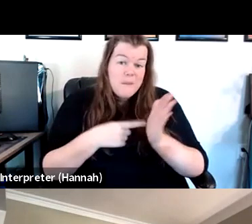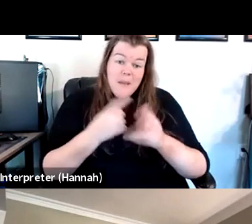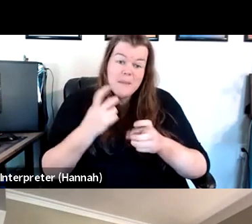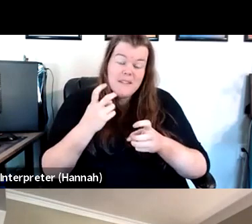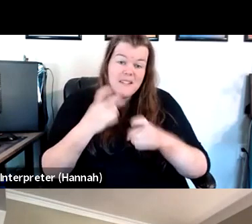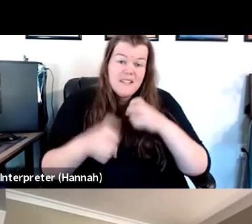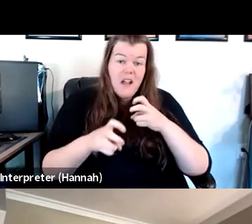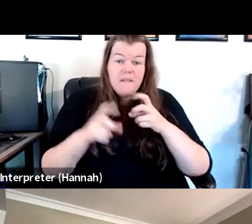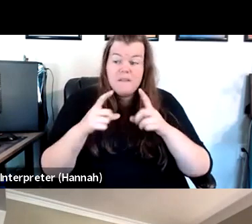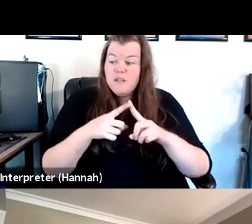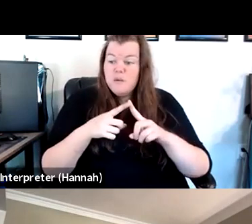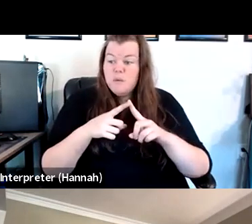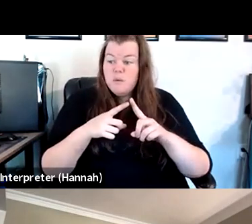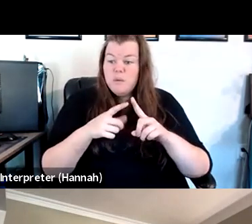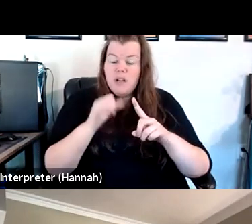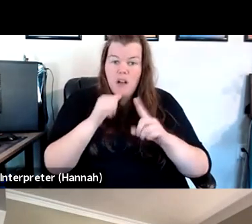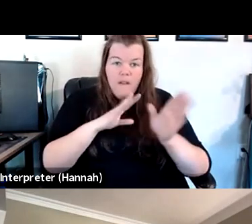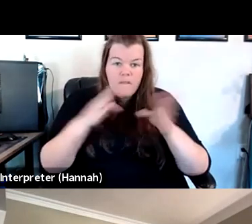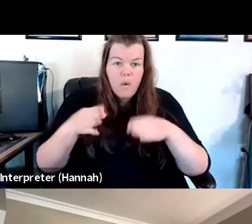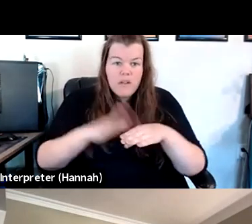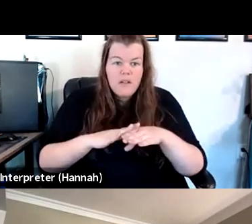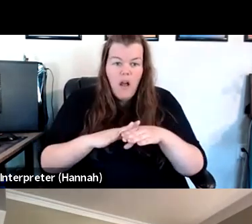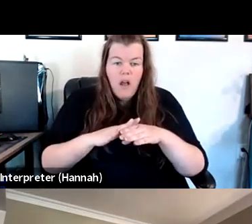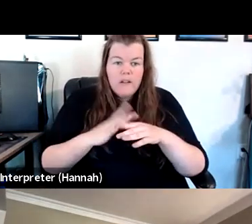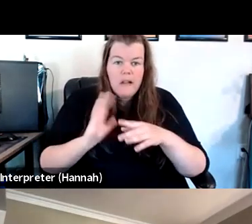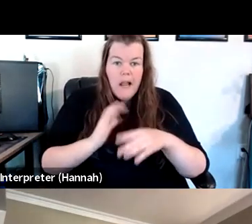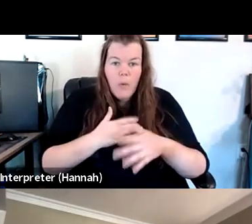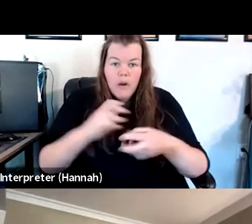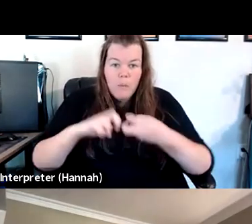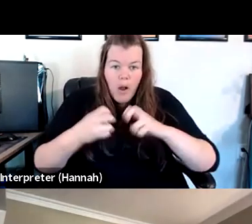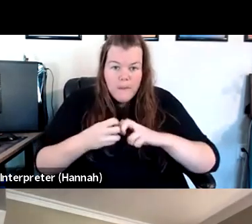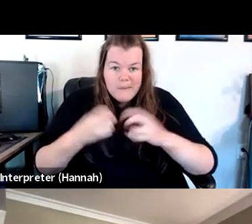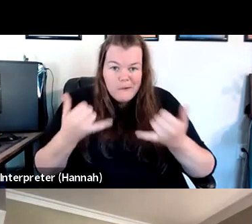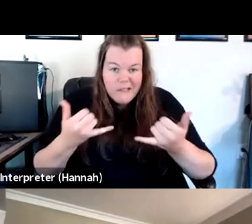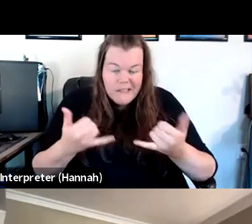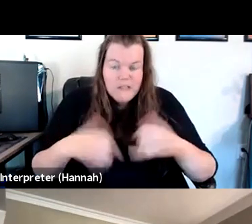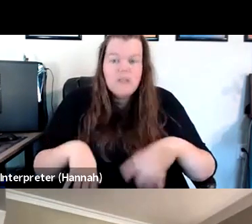on what the current shortcomings are um but yeah that's that's a piece that's definitely